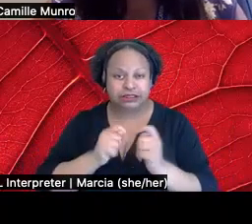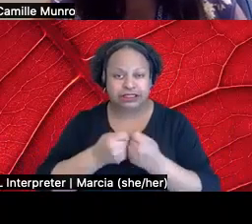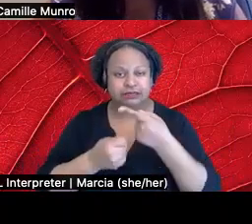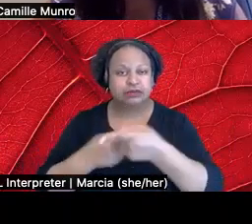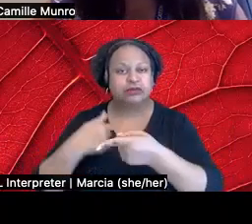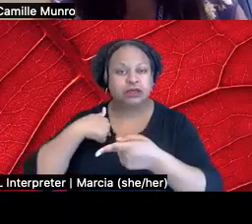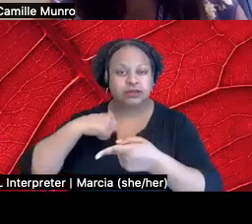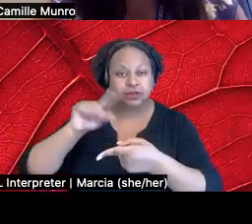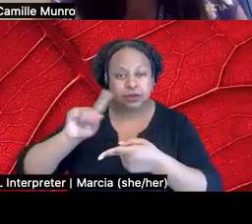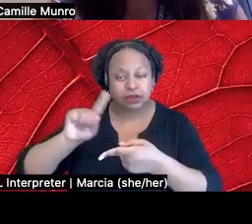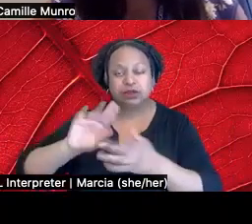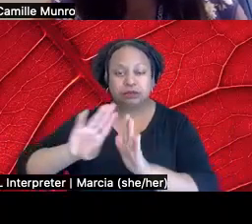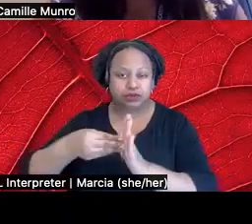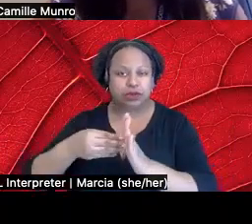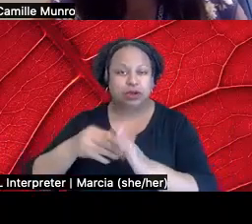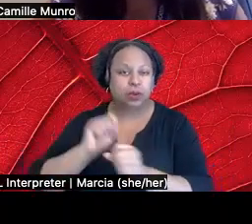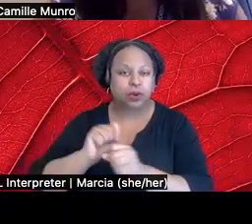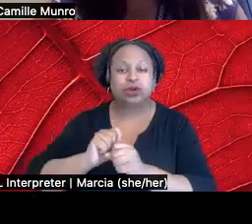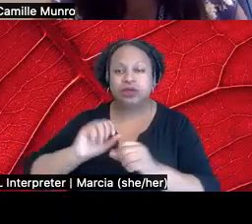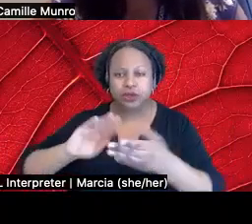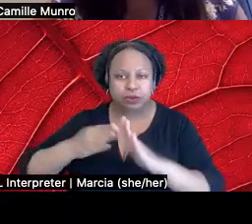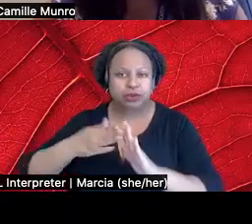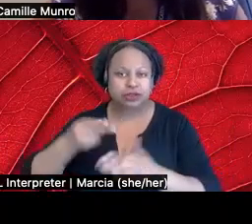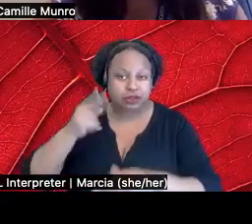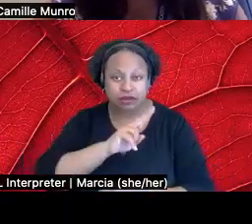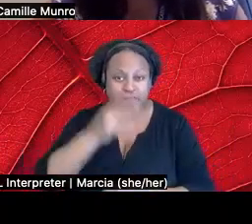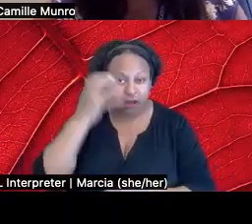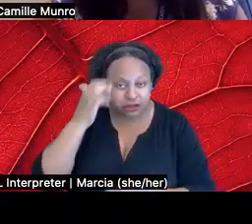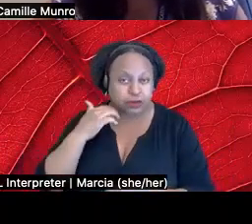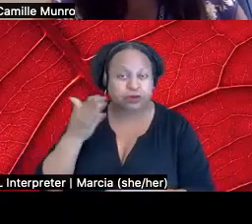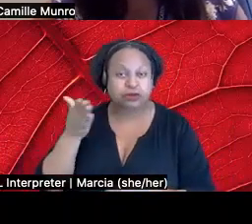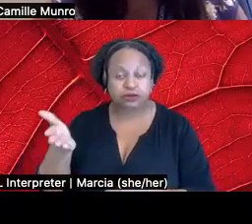There was a, they were very pleased that I was back.